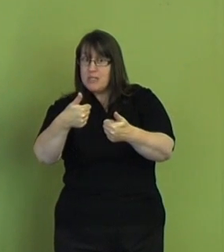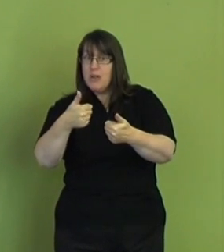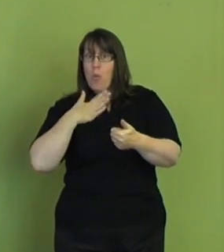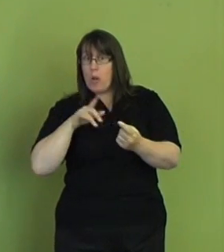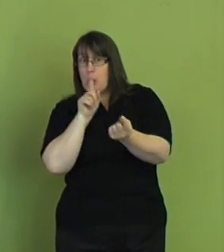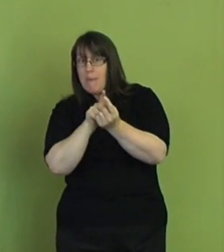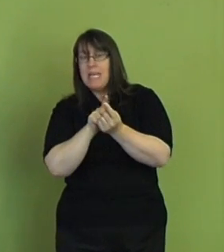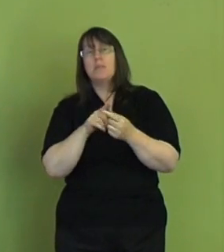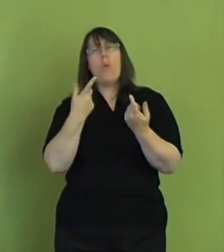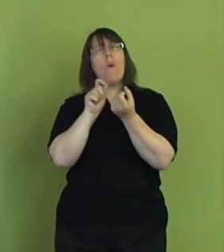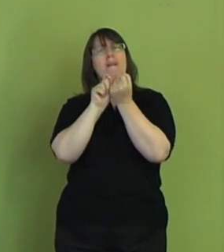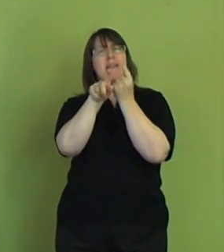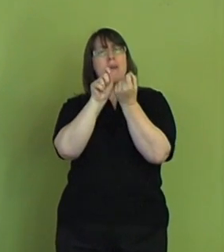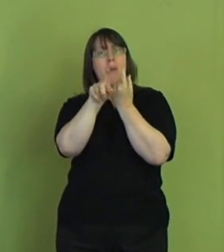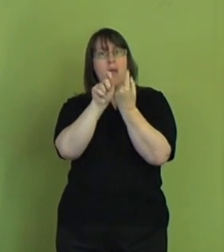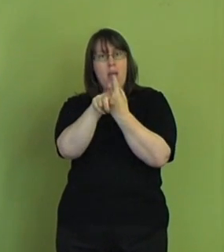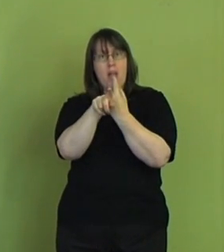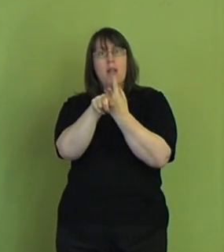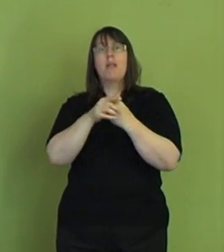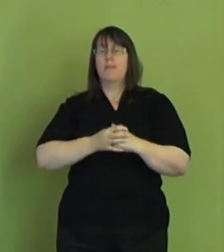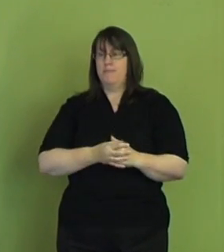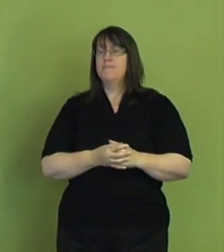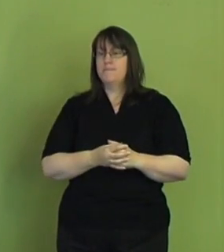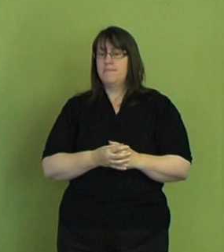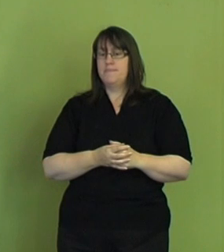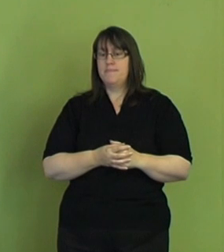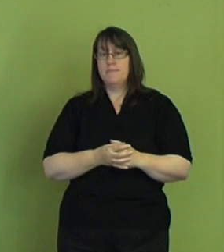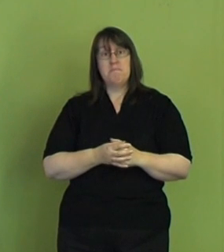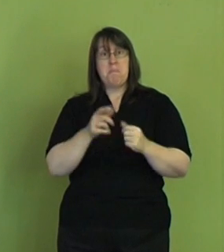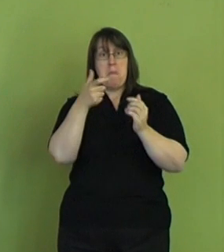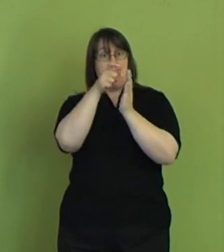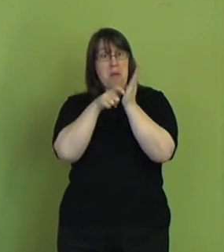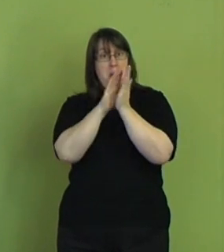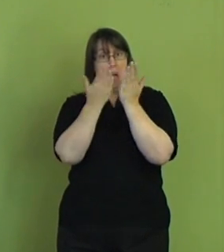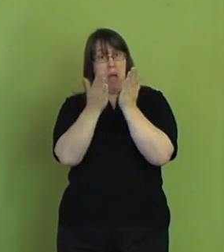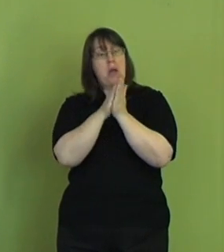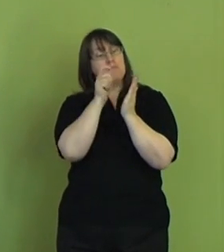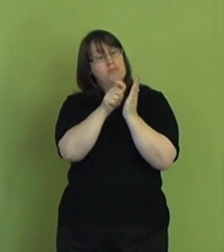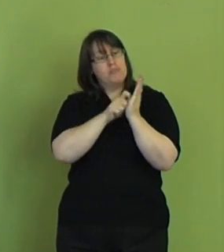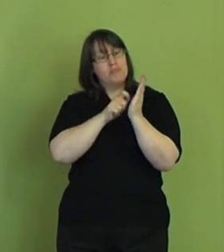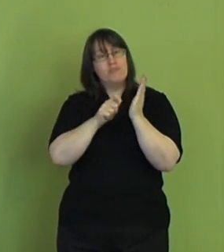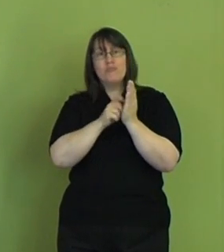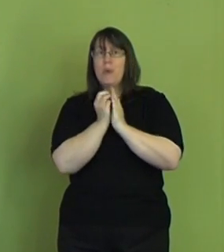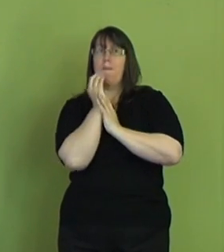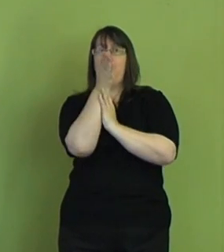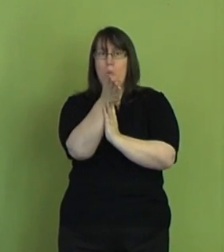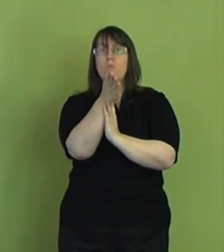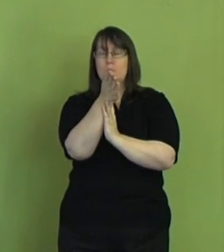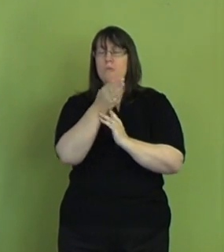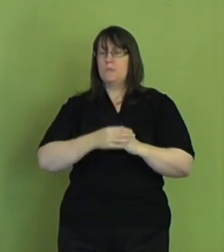E-mail. Send a card.